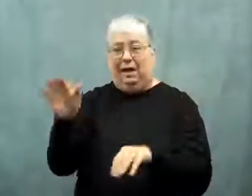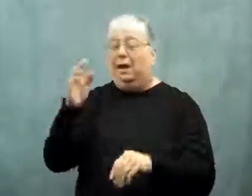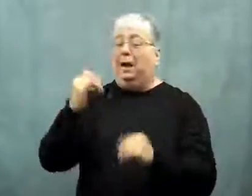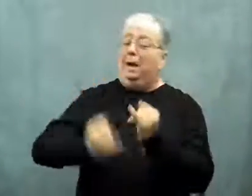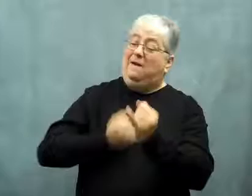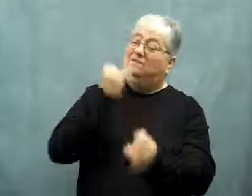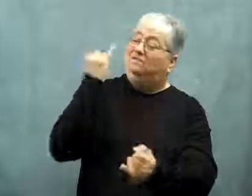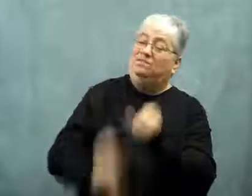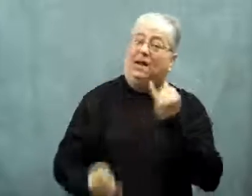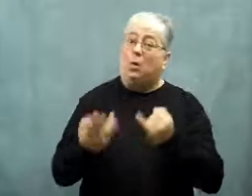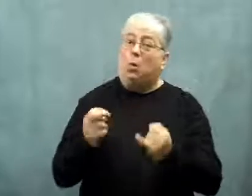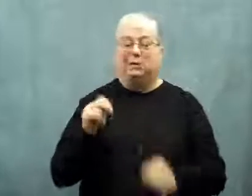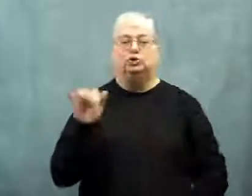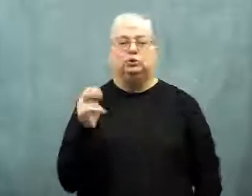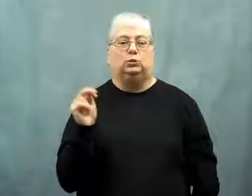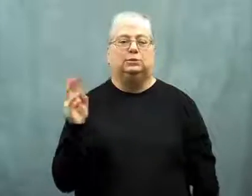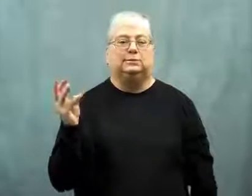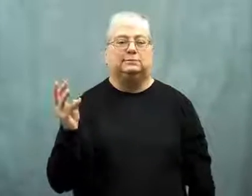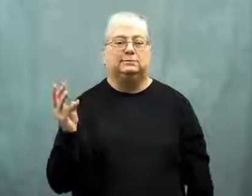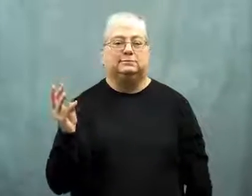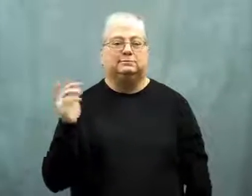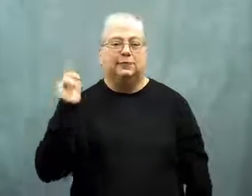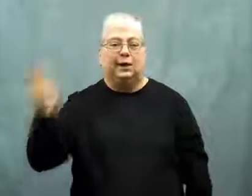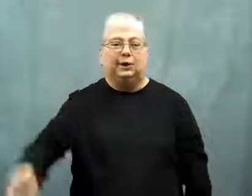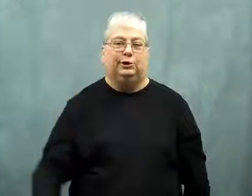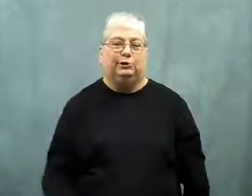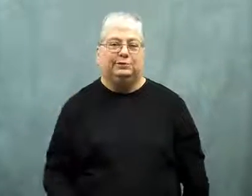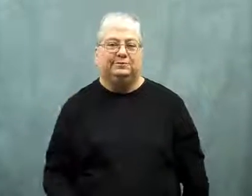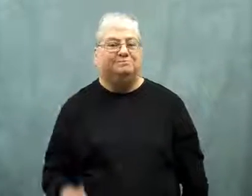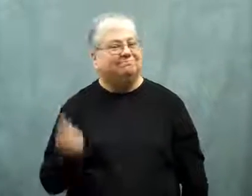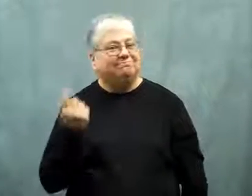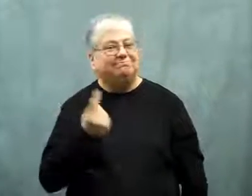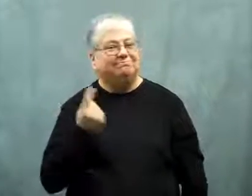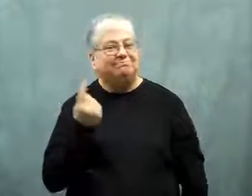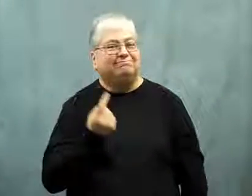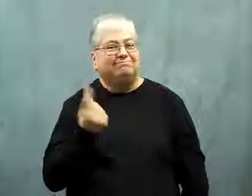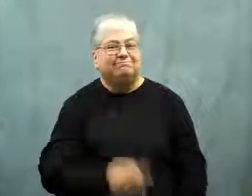The final result comes later, on January 6. Interesting.